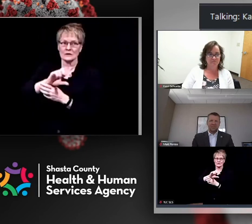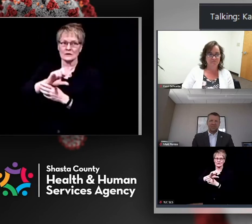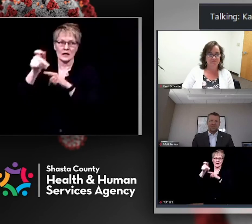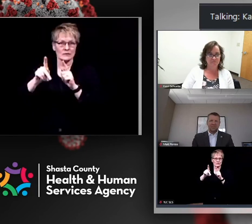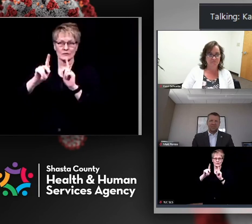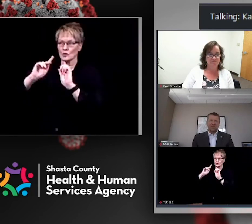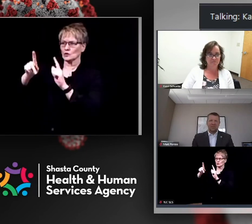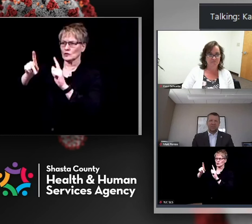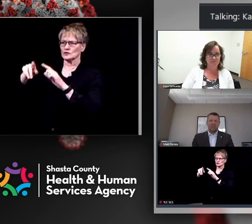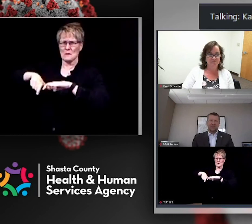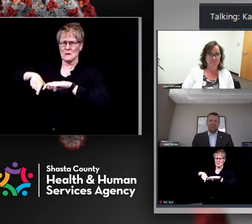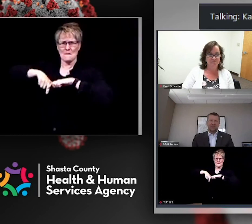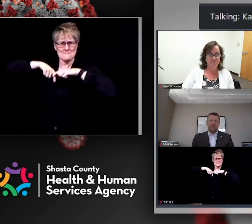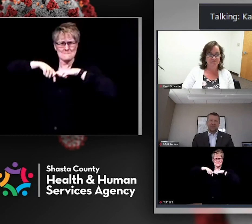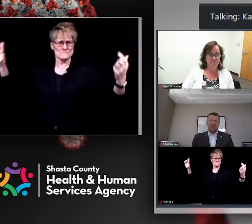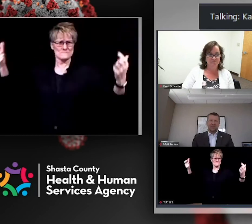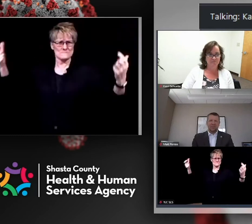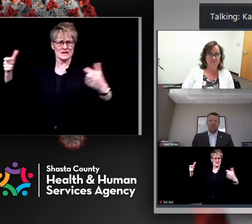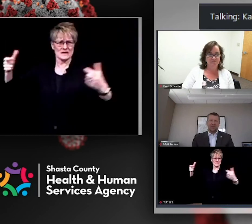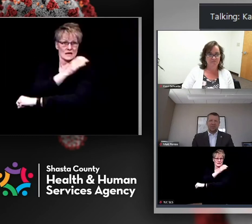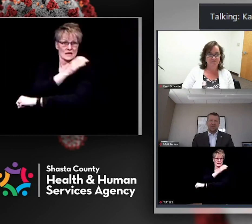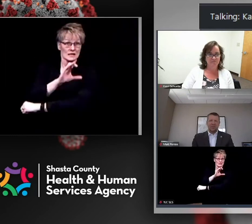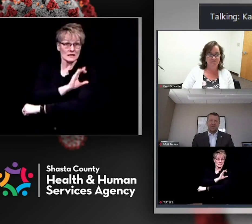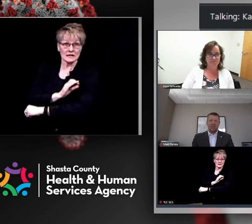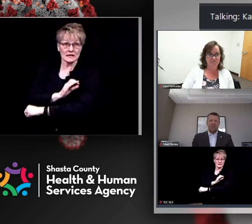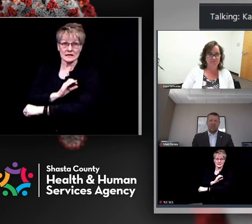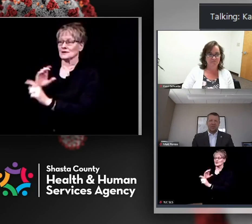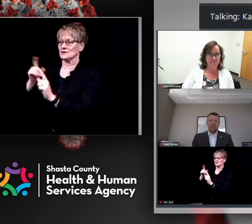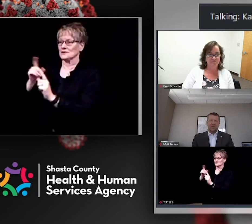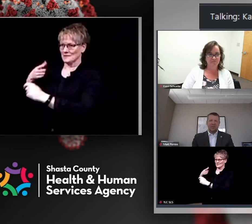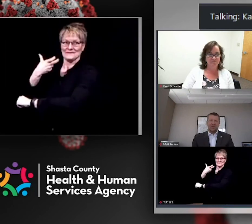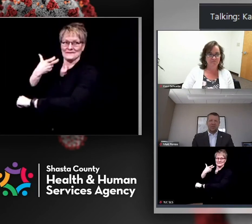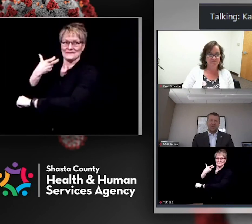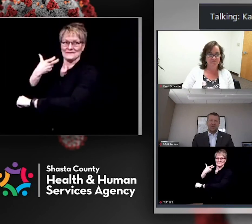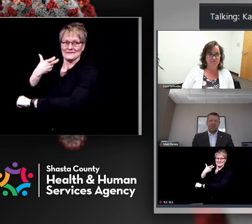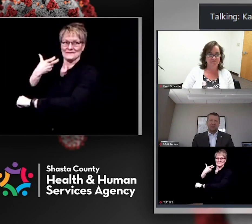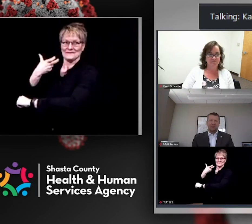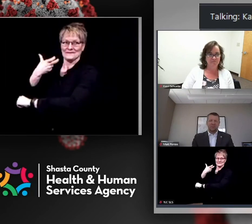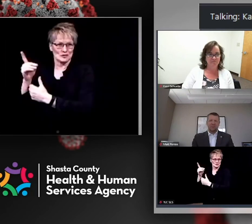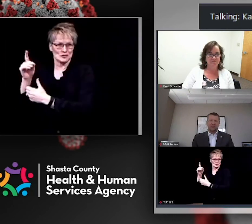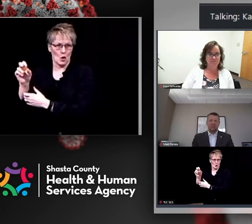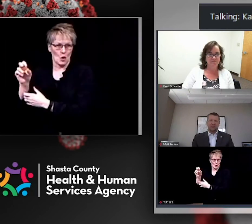for that and how we will communicate about where those options are available. It may just